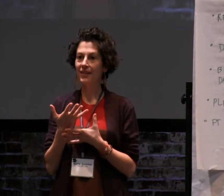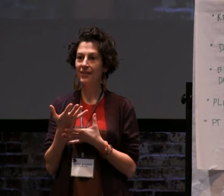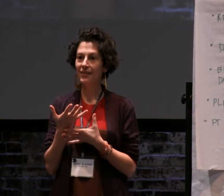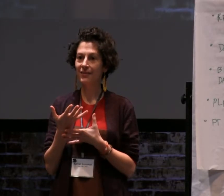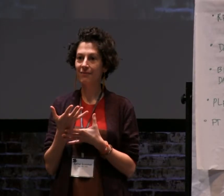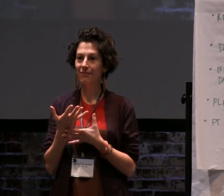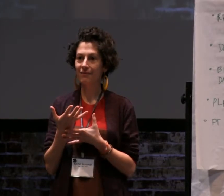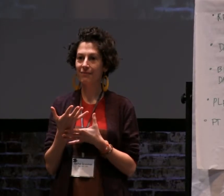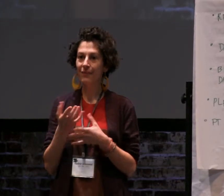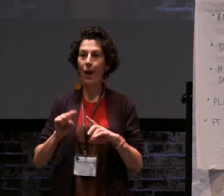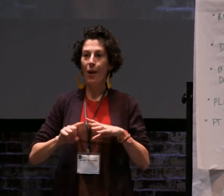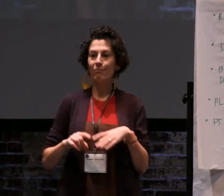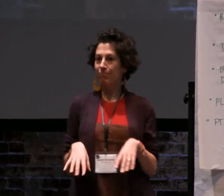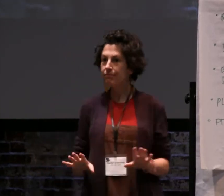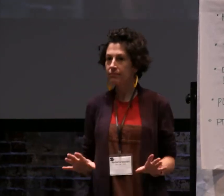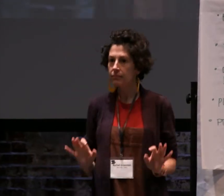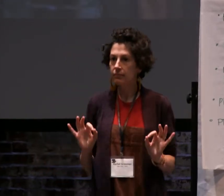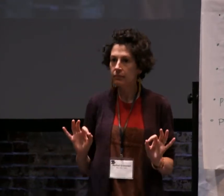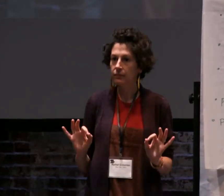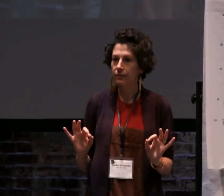We are more than happy to respond to that, just keep us informed.